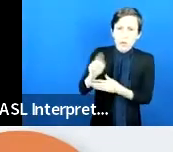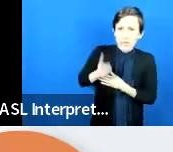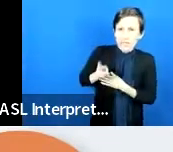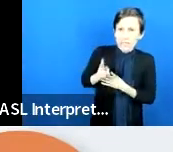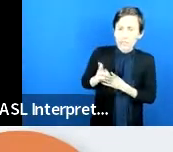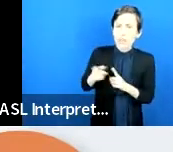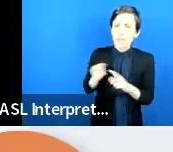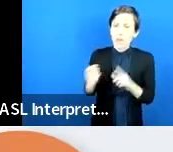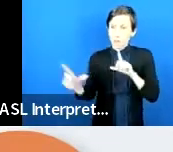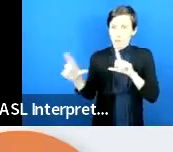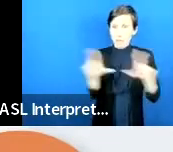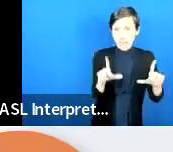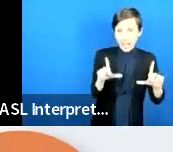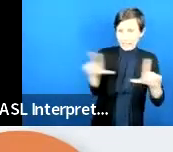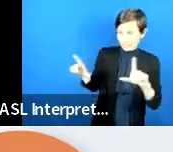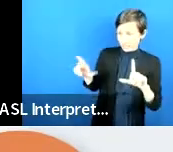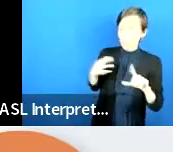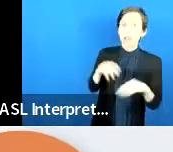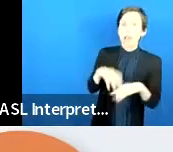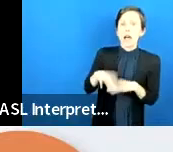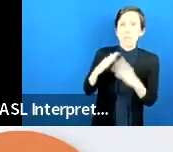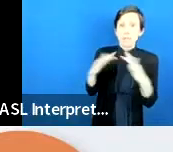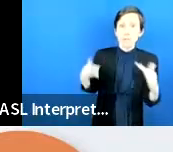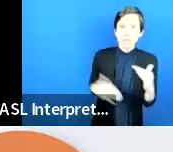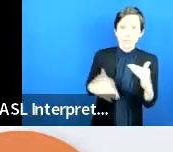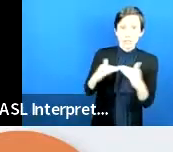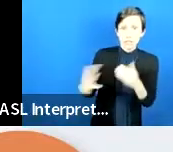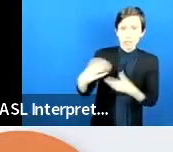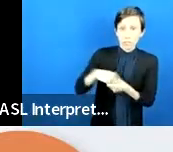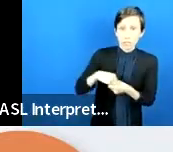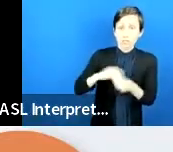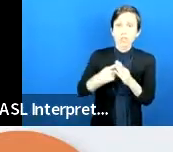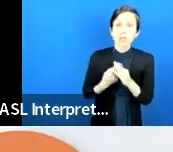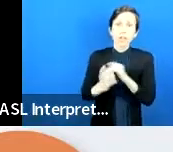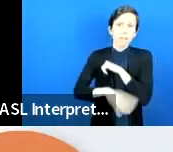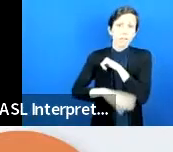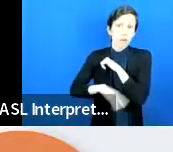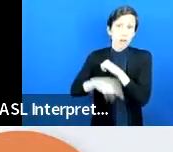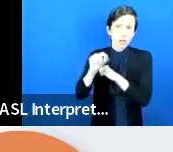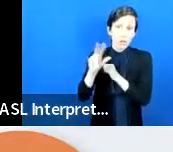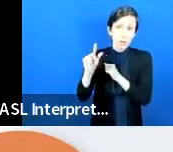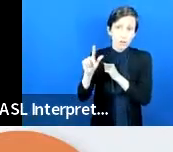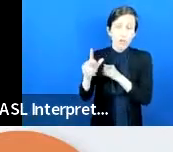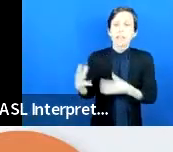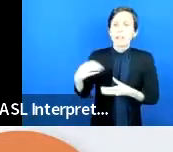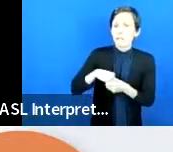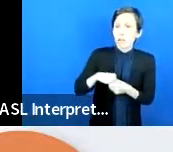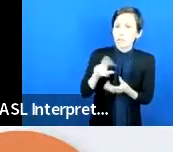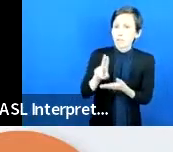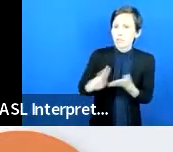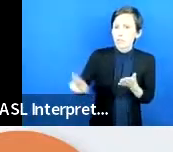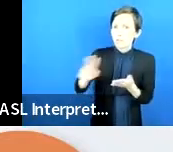of diversity, equity, and inclusion. Starting in fall 2023. It involves the university and surrounding communities